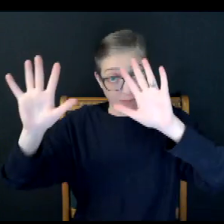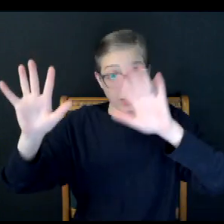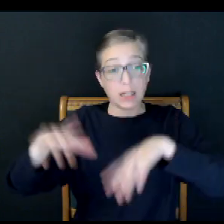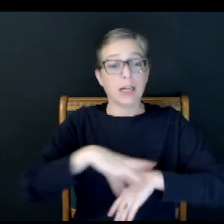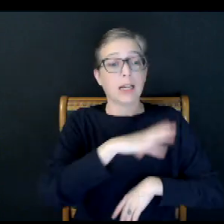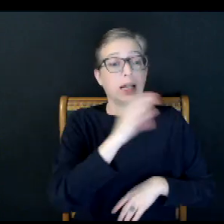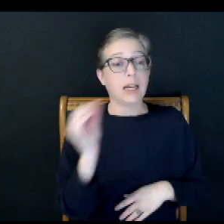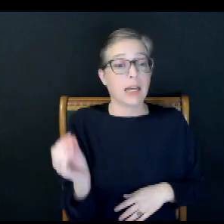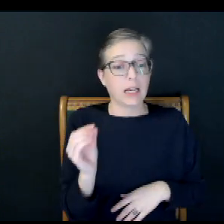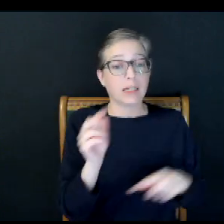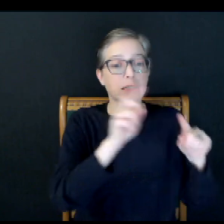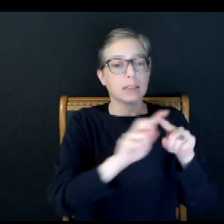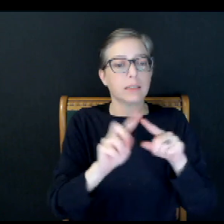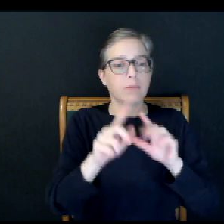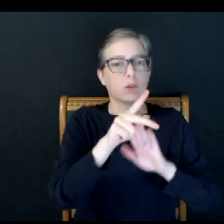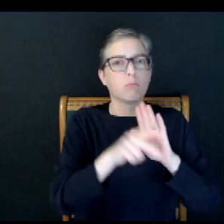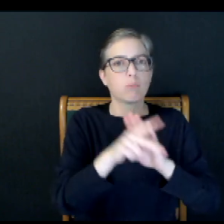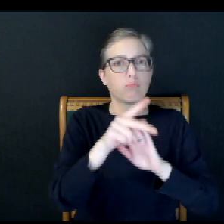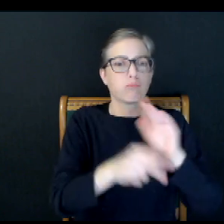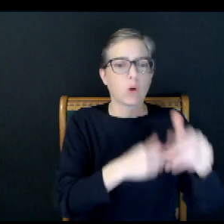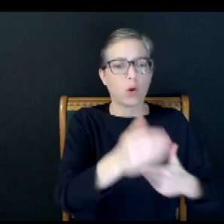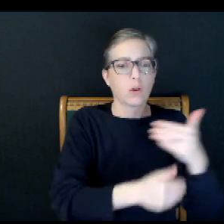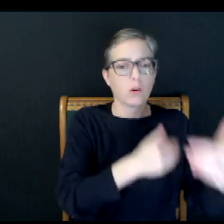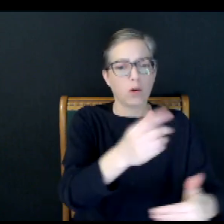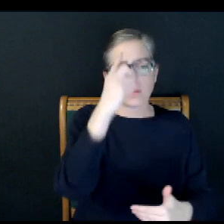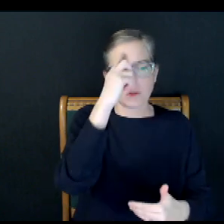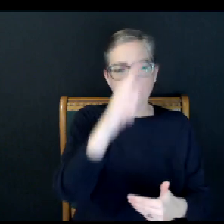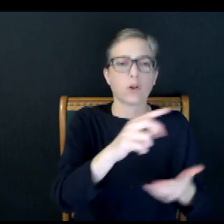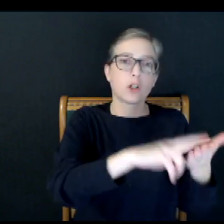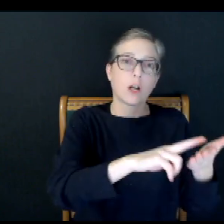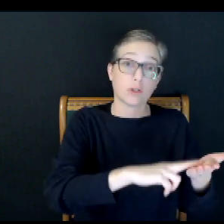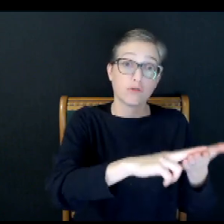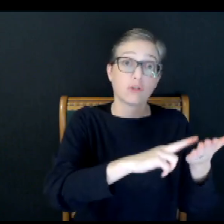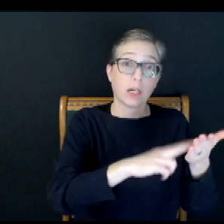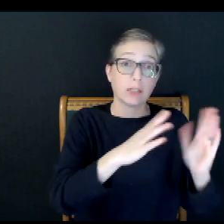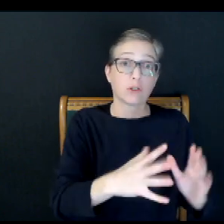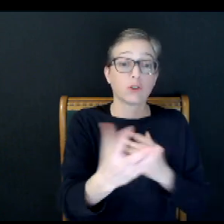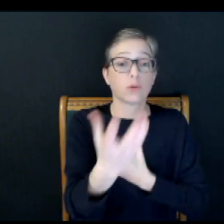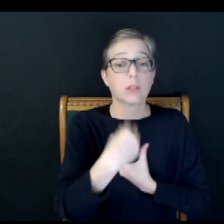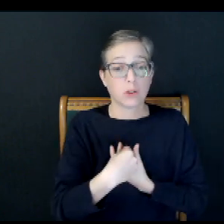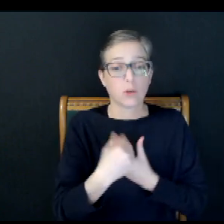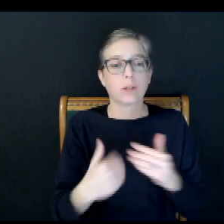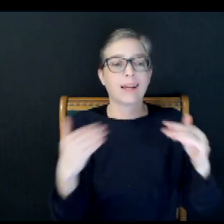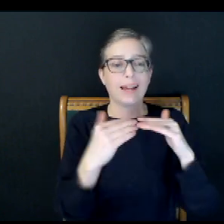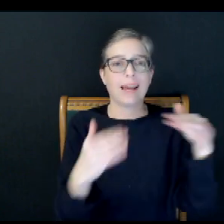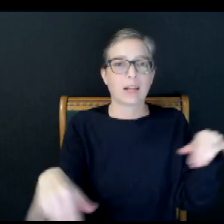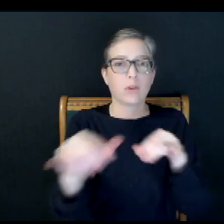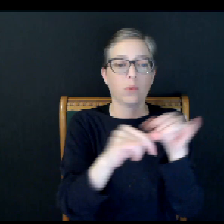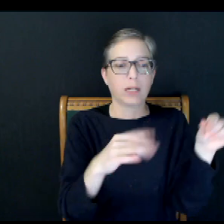our contractors that include equity outcomes and community collaboration by contractors. I'm using that word broadly,